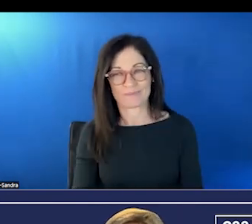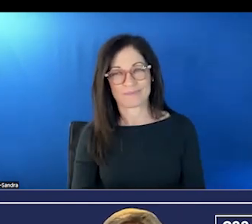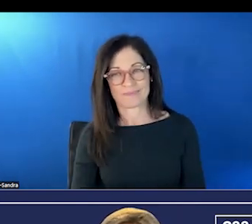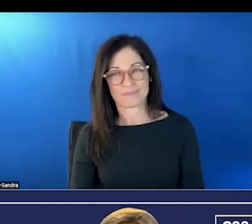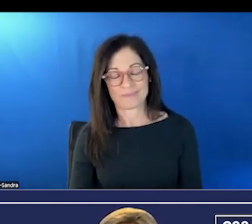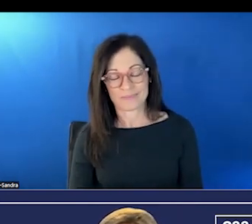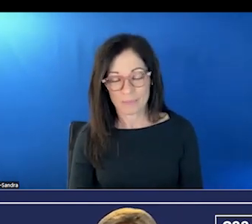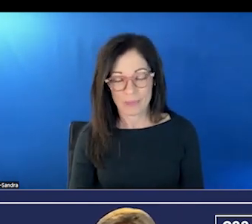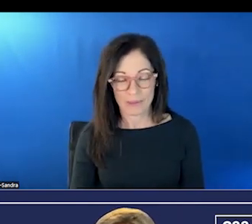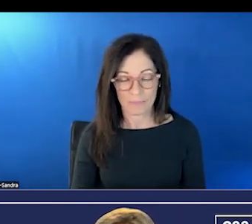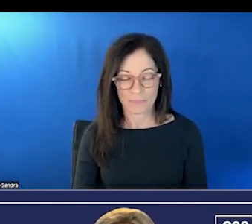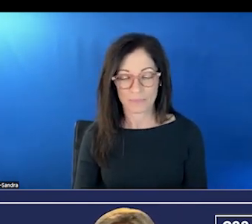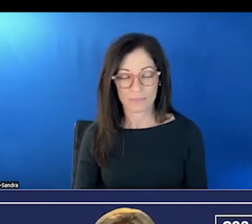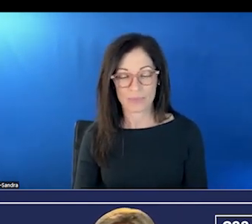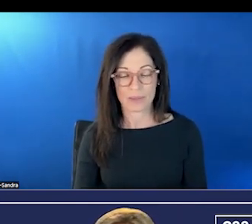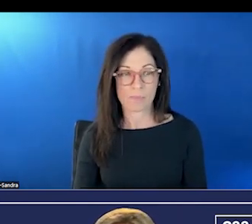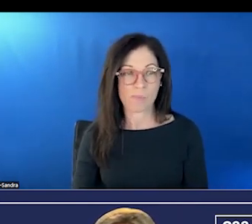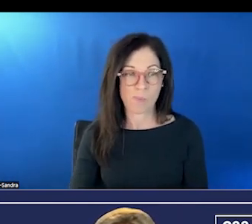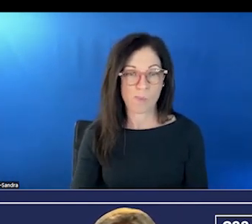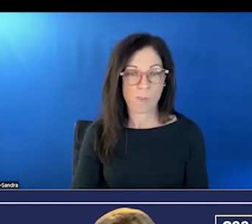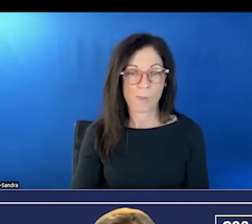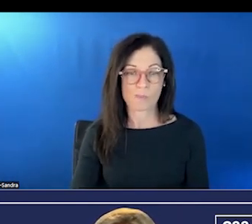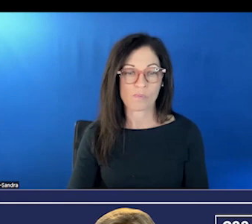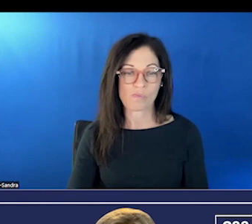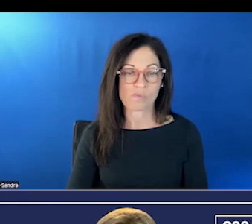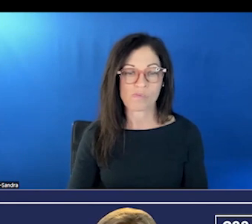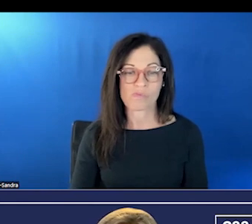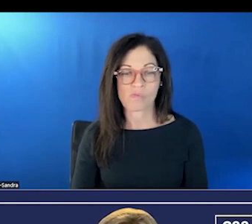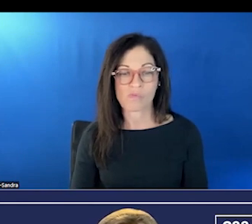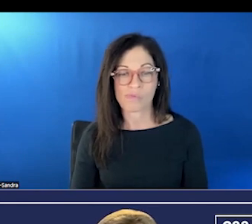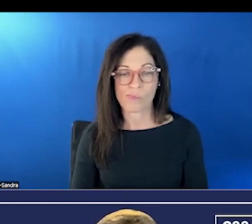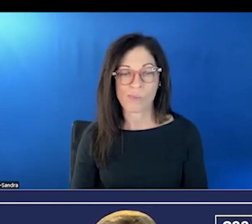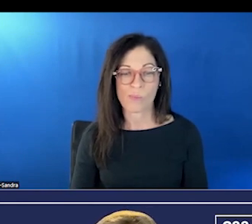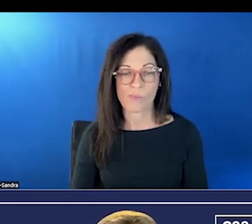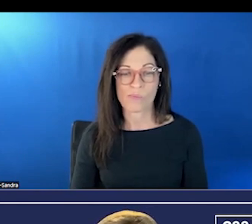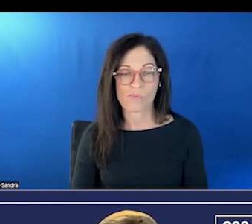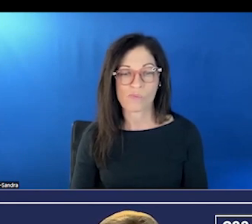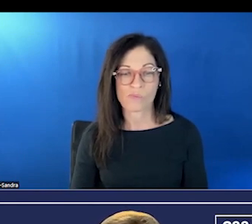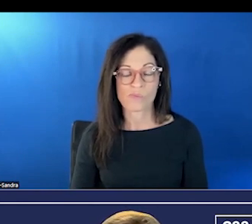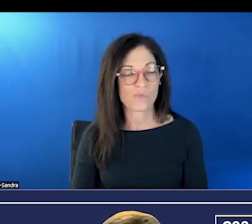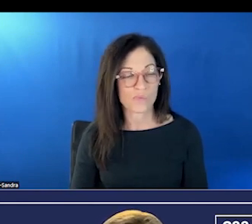THANK YOU. THANKS, CARISSA.